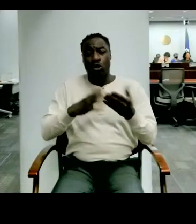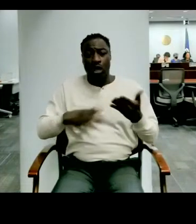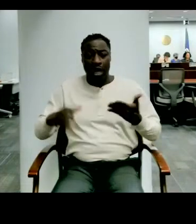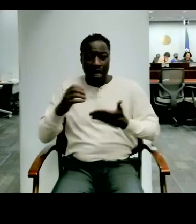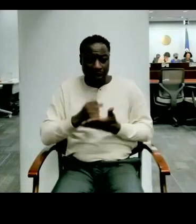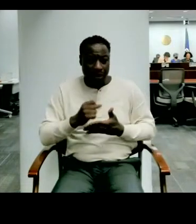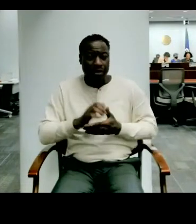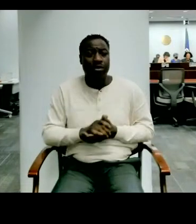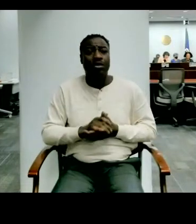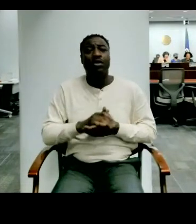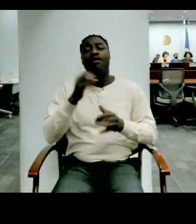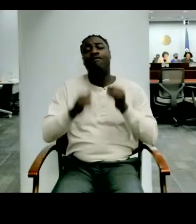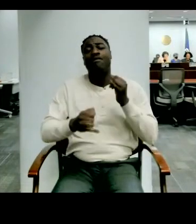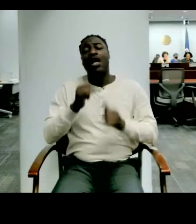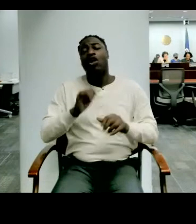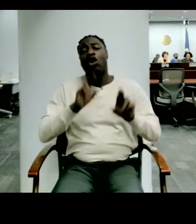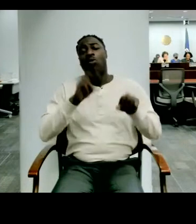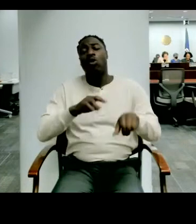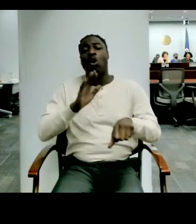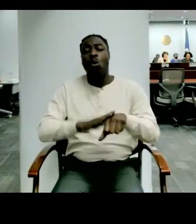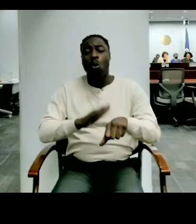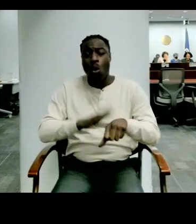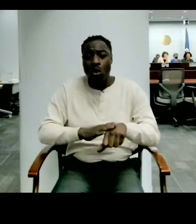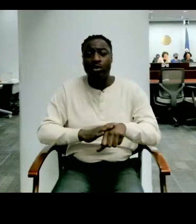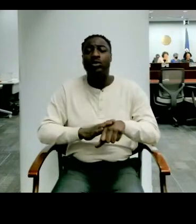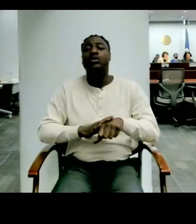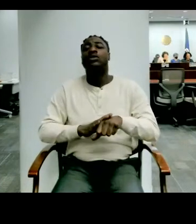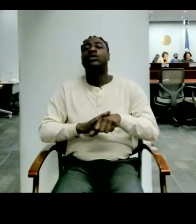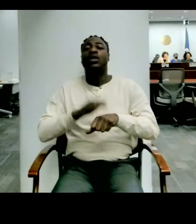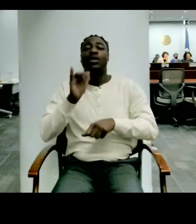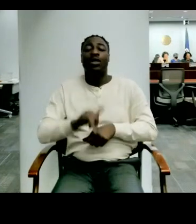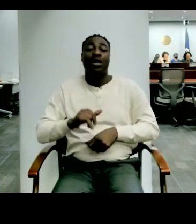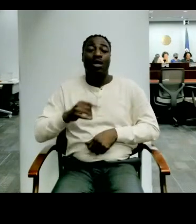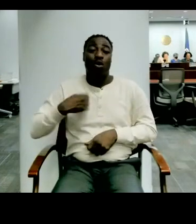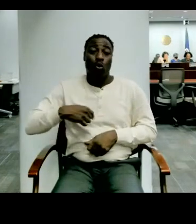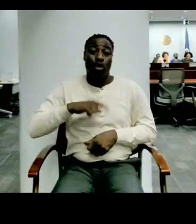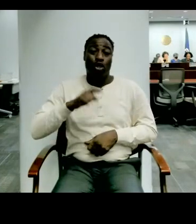Finally, the report warns the Commission that it should thoughtfully research the issue of pay